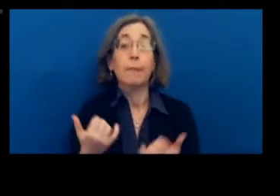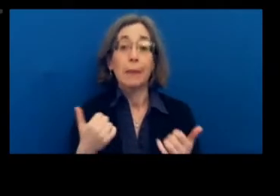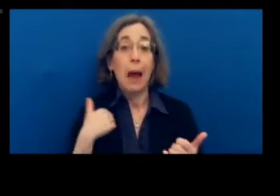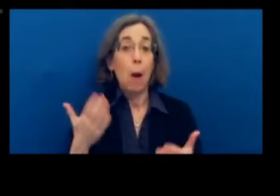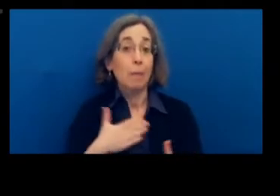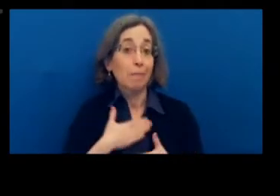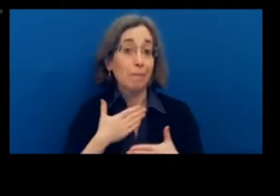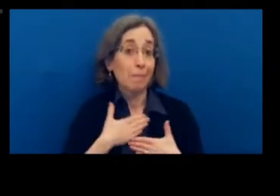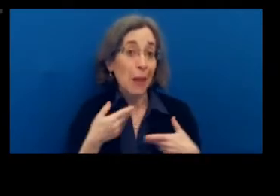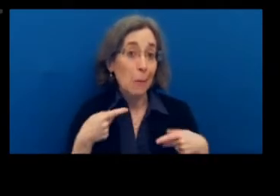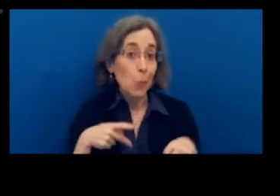PRIVILEGE TODAY TO INTRODUCE OUR